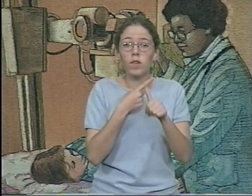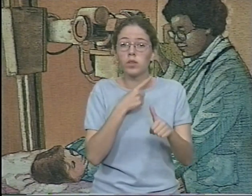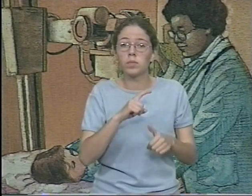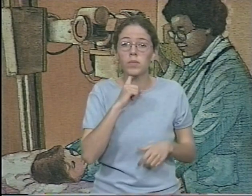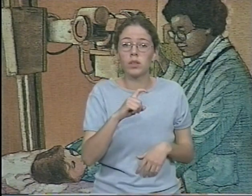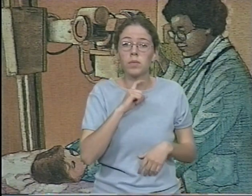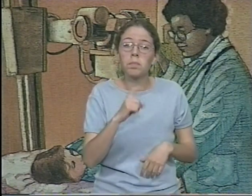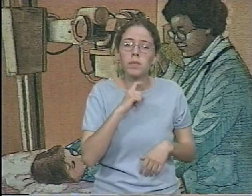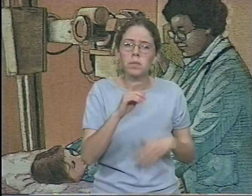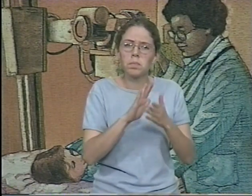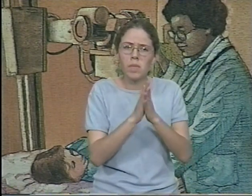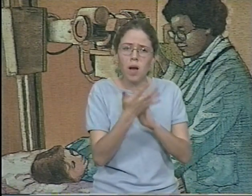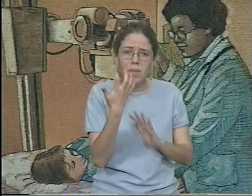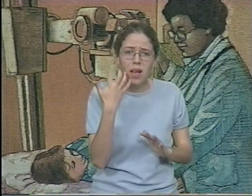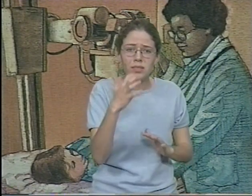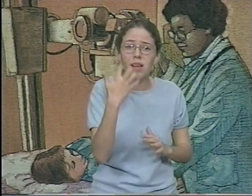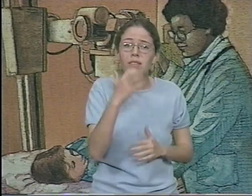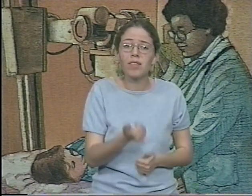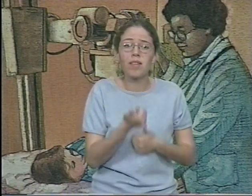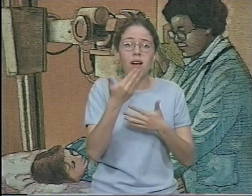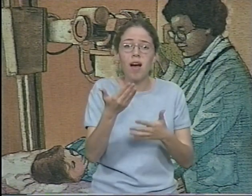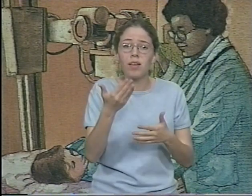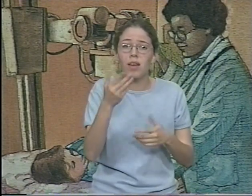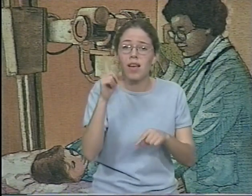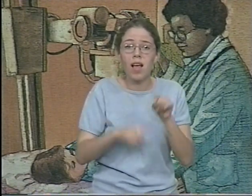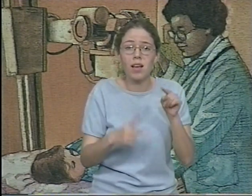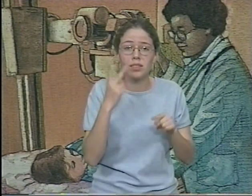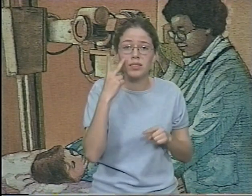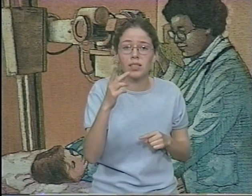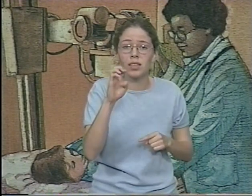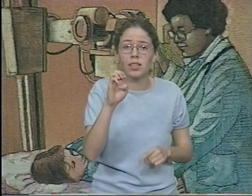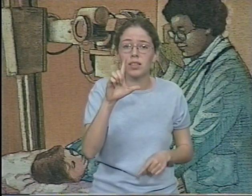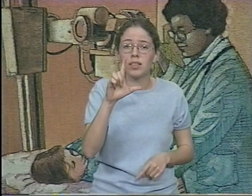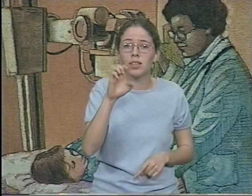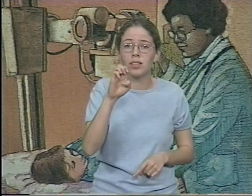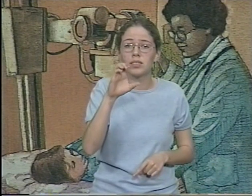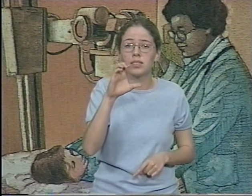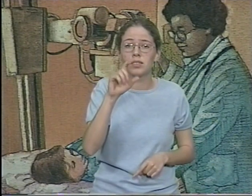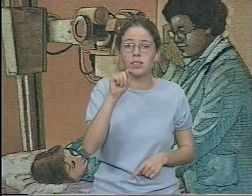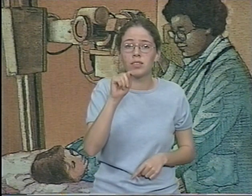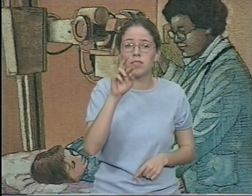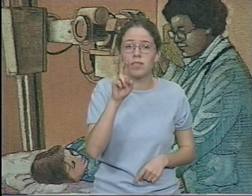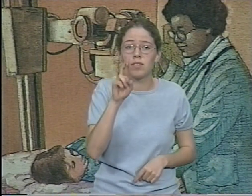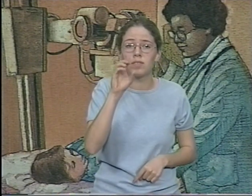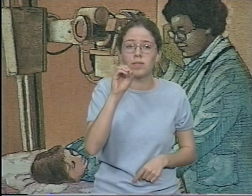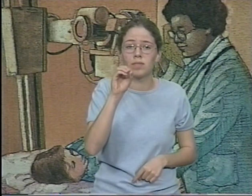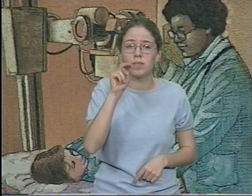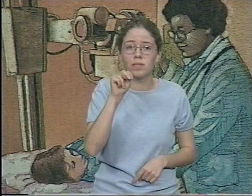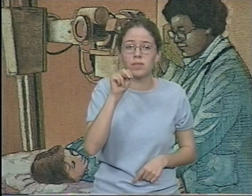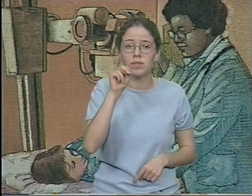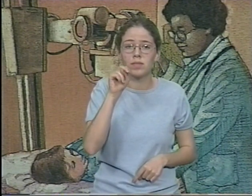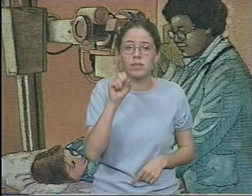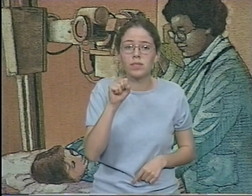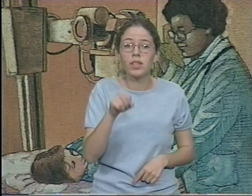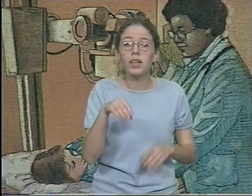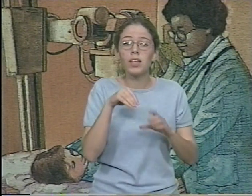the metal to speed up. They strike the second bit of metal, called the target, and send out X rays